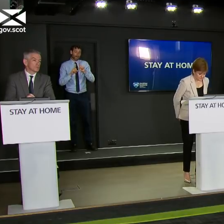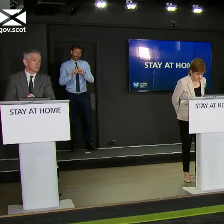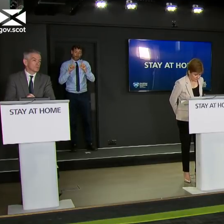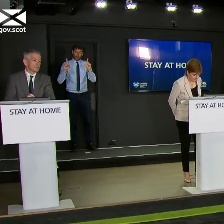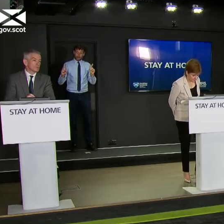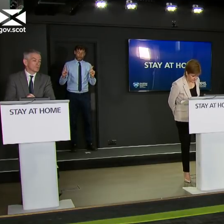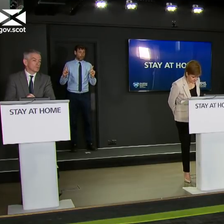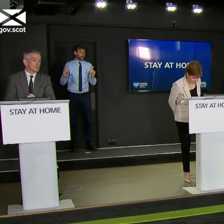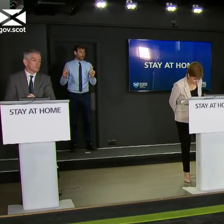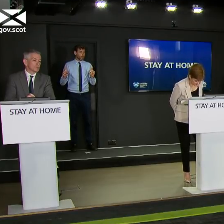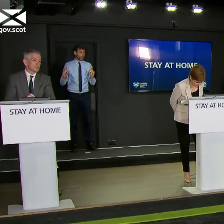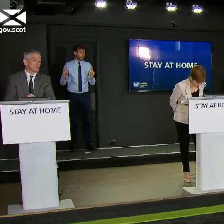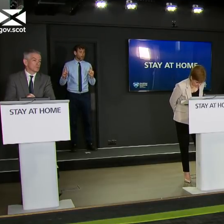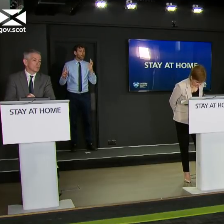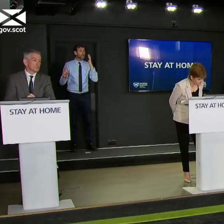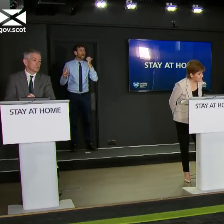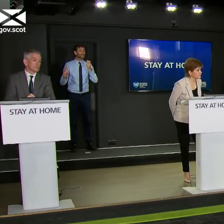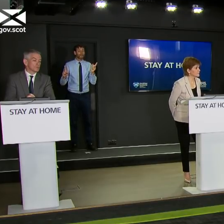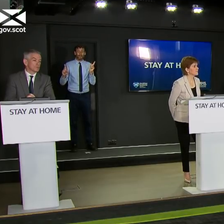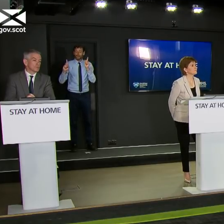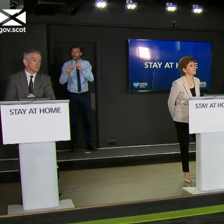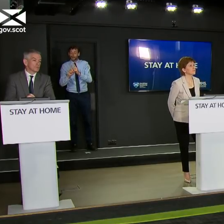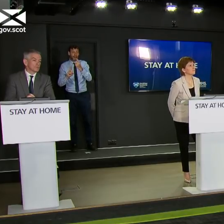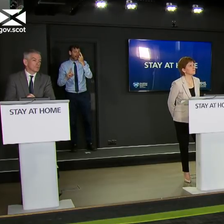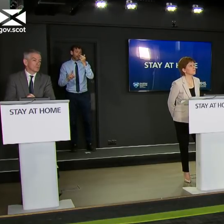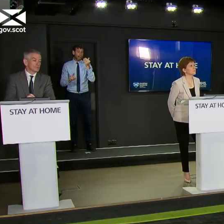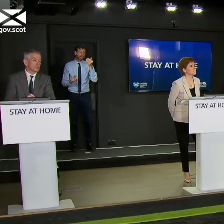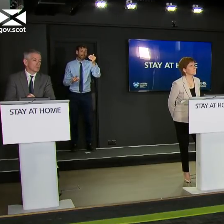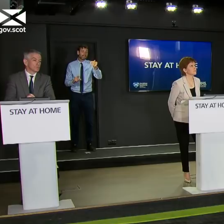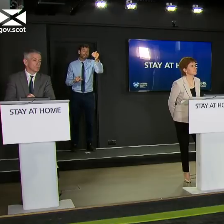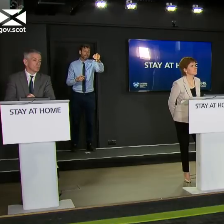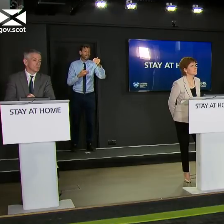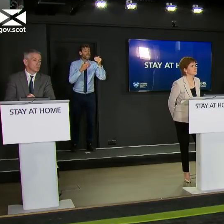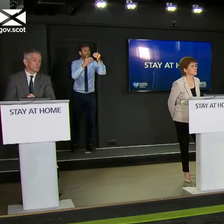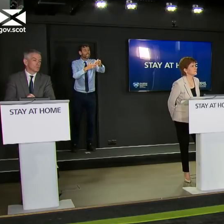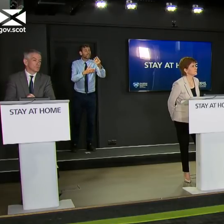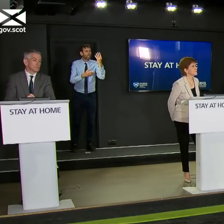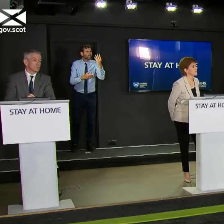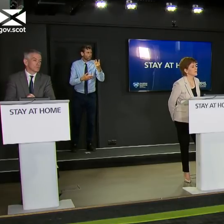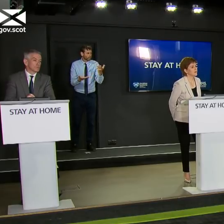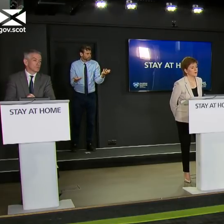four, or are you considering separate guidance still, as you have suggested?